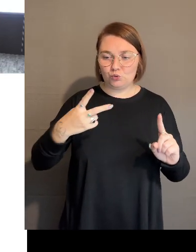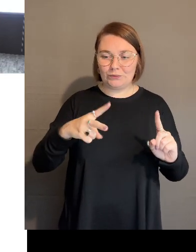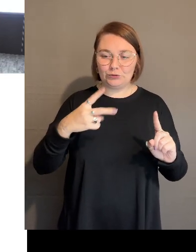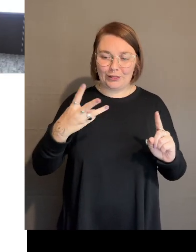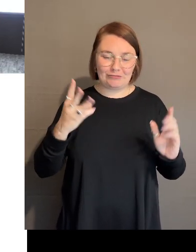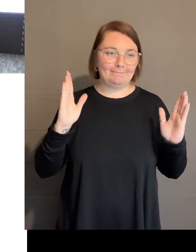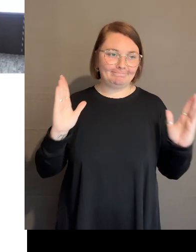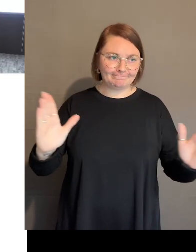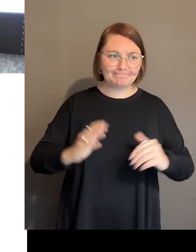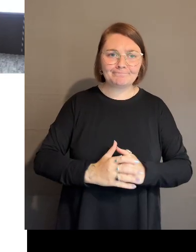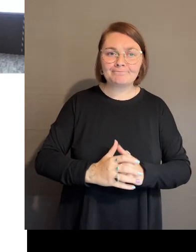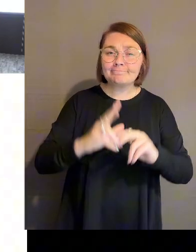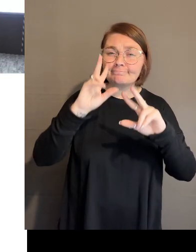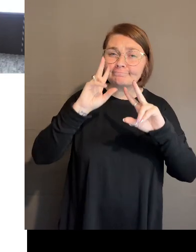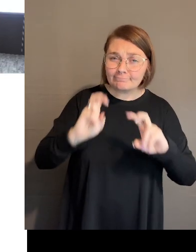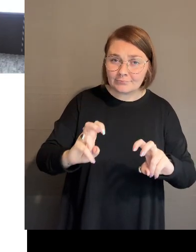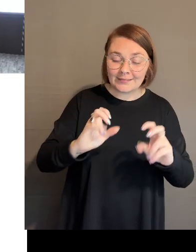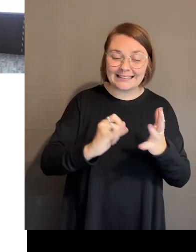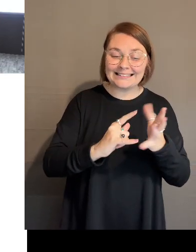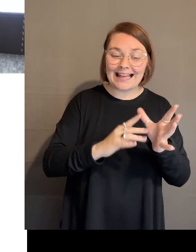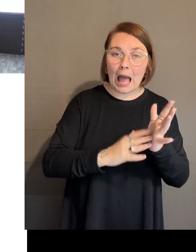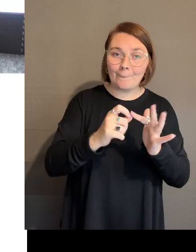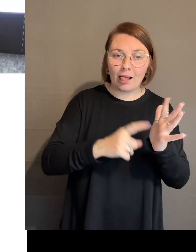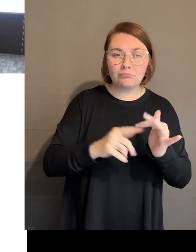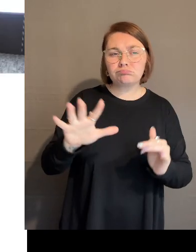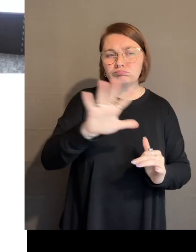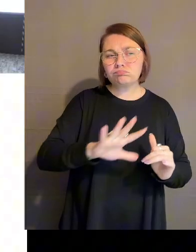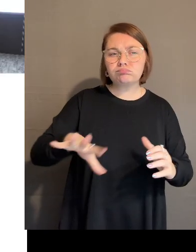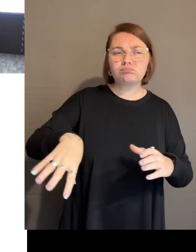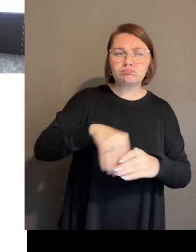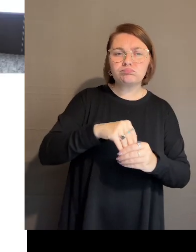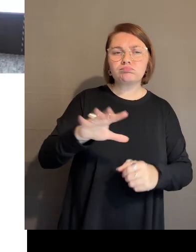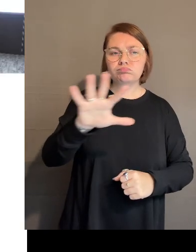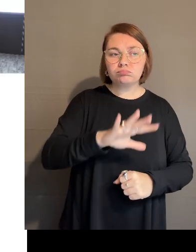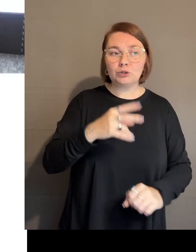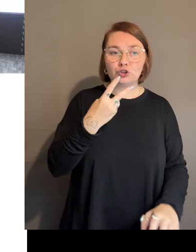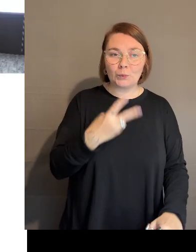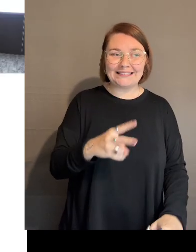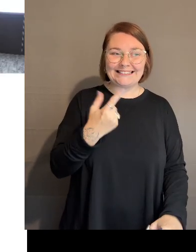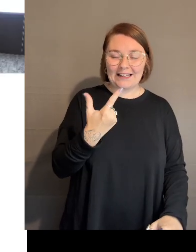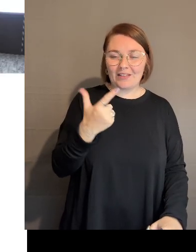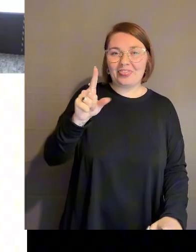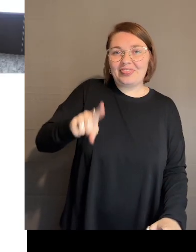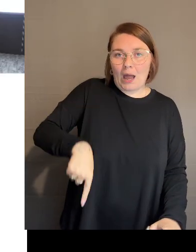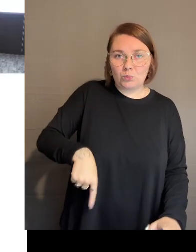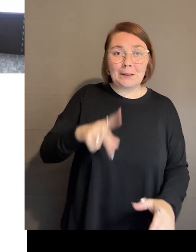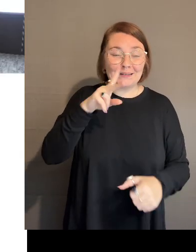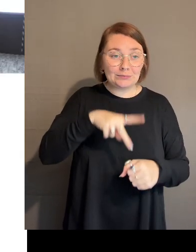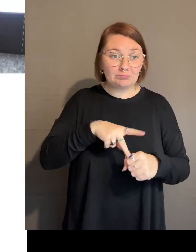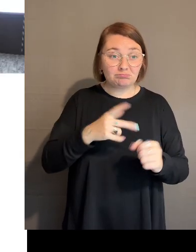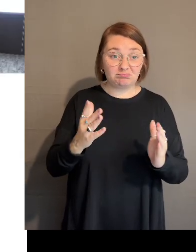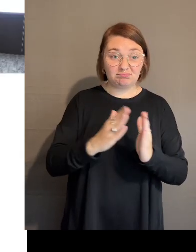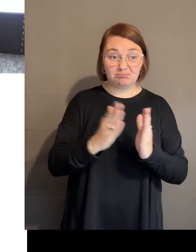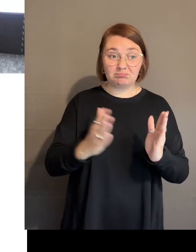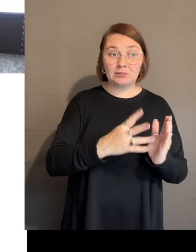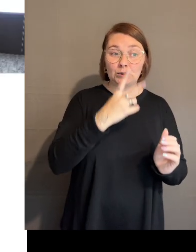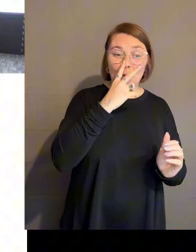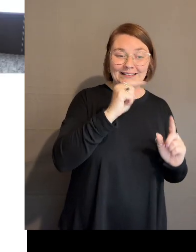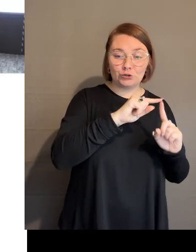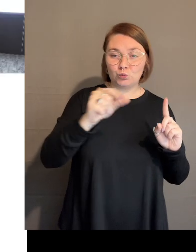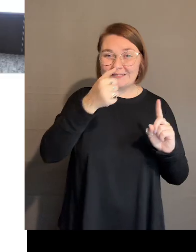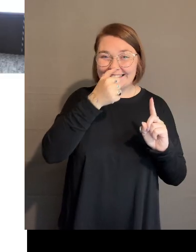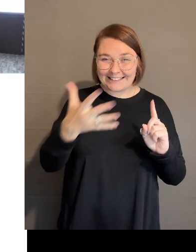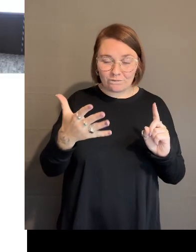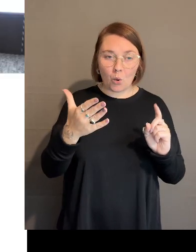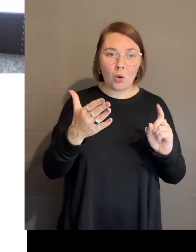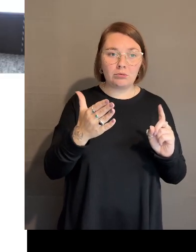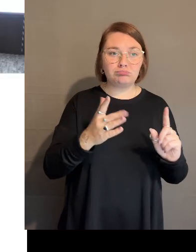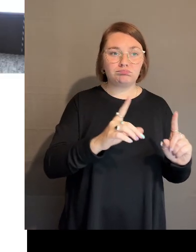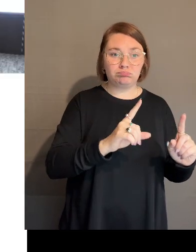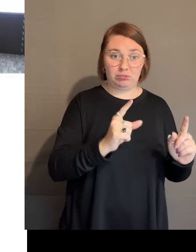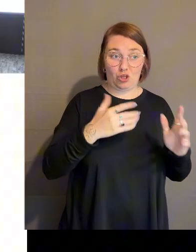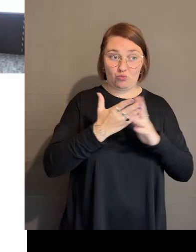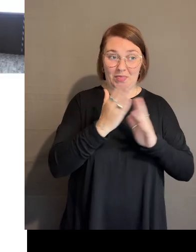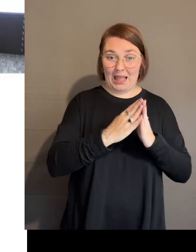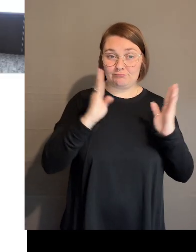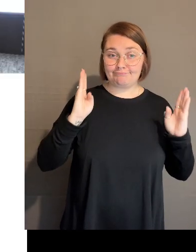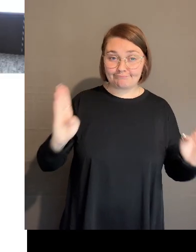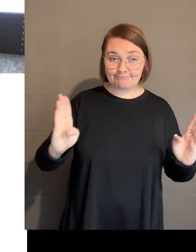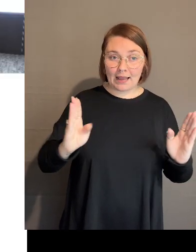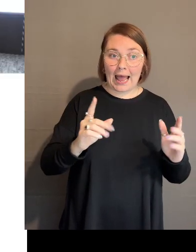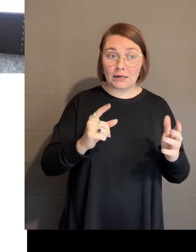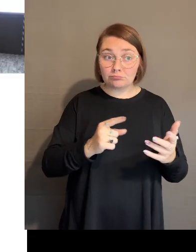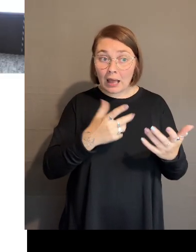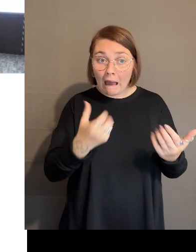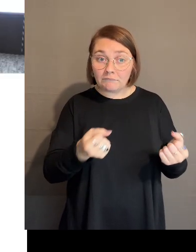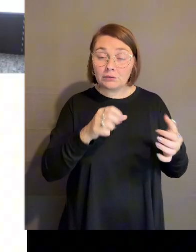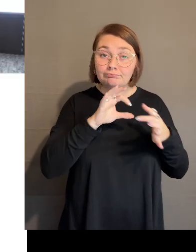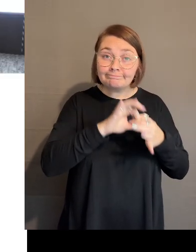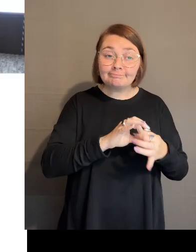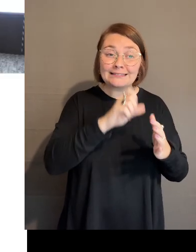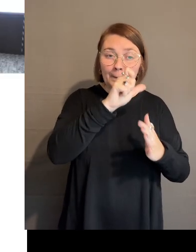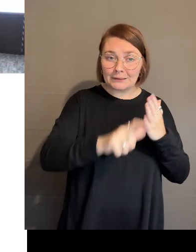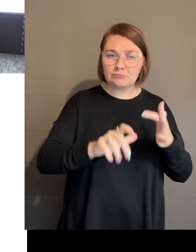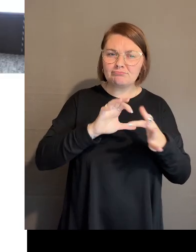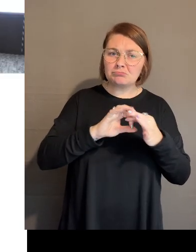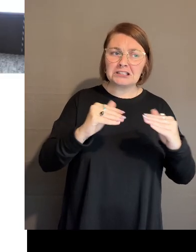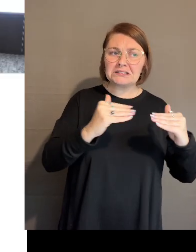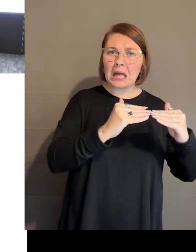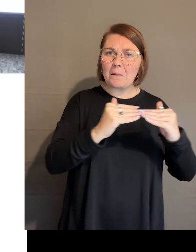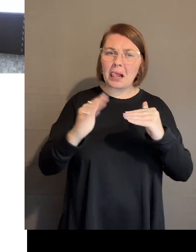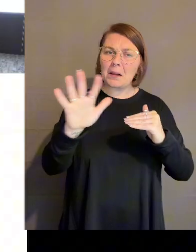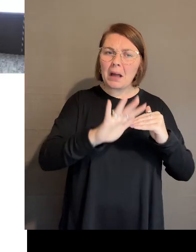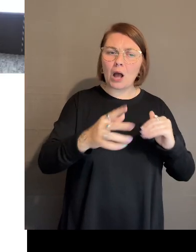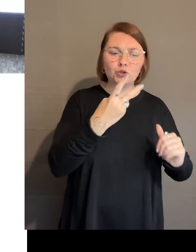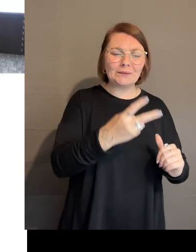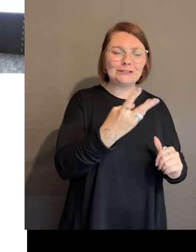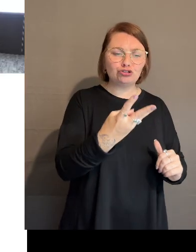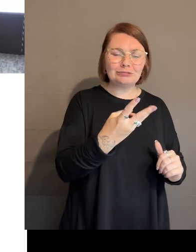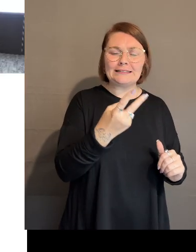Our analytic sample included approximately 27,000 participants aged 20 to 64 years across waves, and the prevalence of disability remained relatively stable at around 23%.